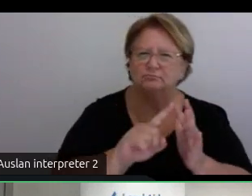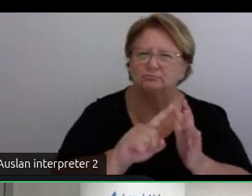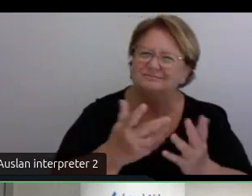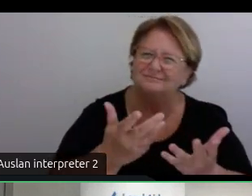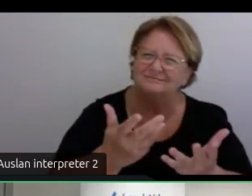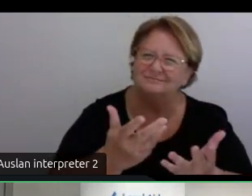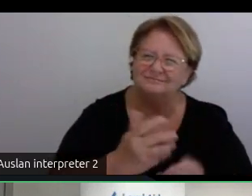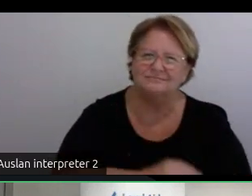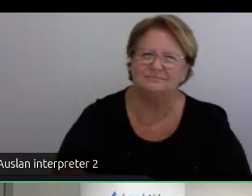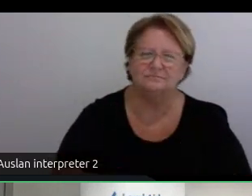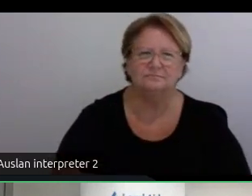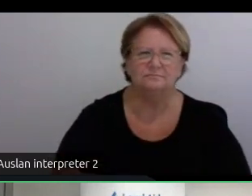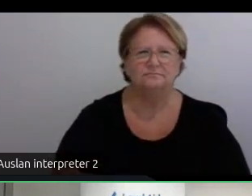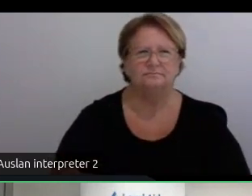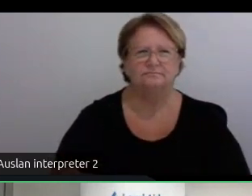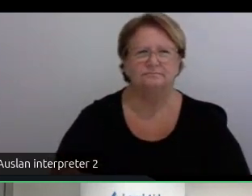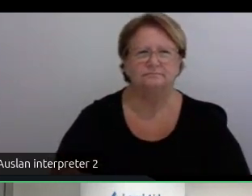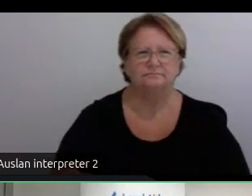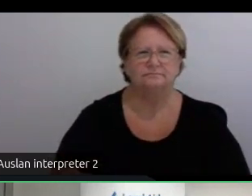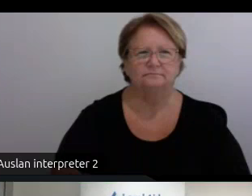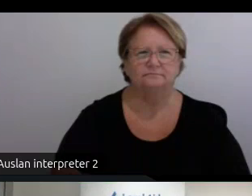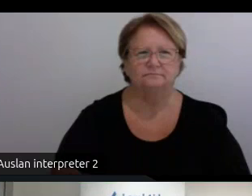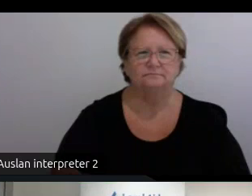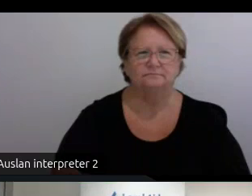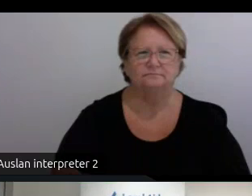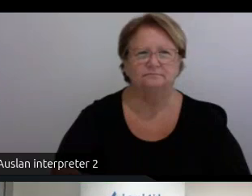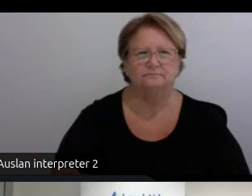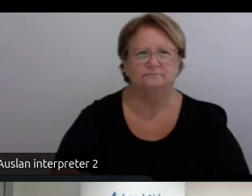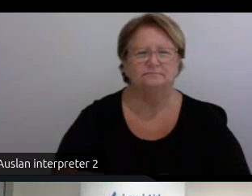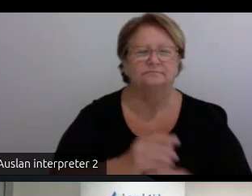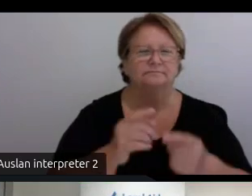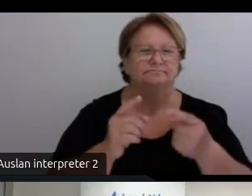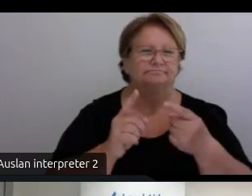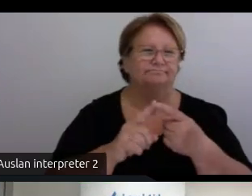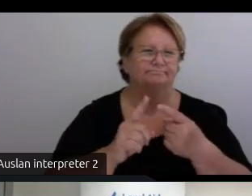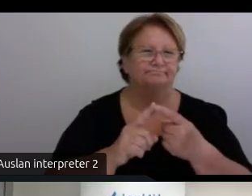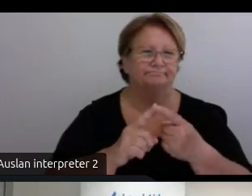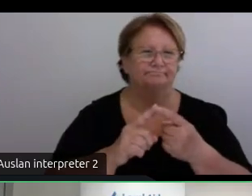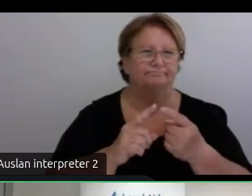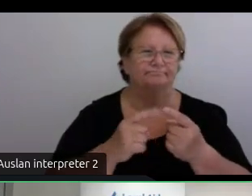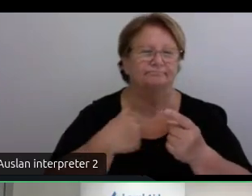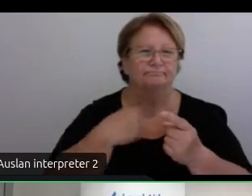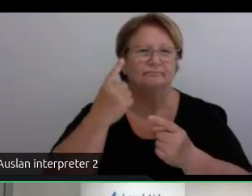for them? Yeah. And there's probably two reasons I can think of there. What's your thoughts? One is